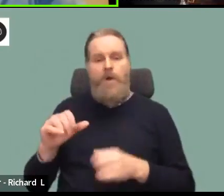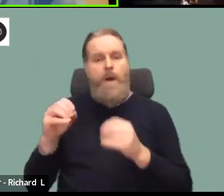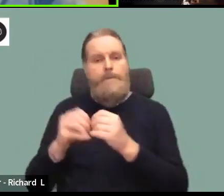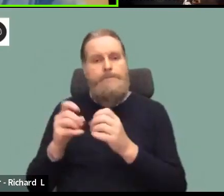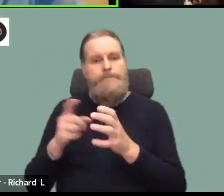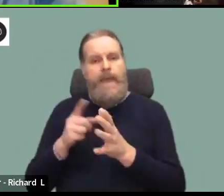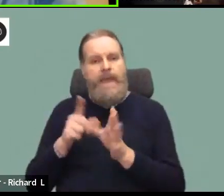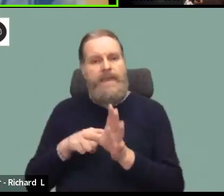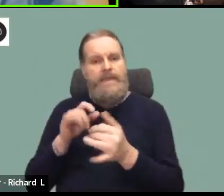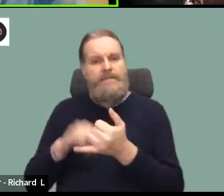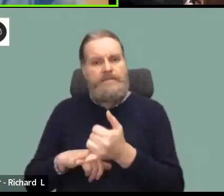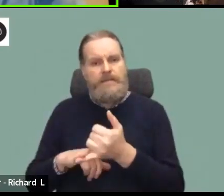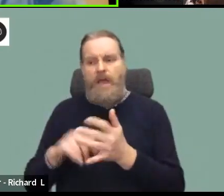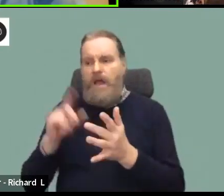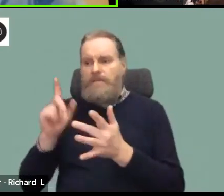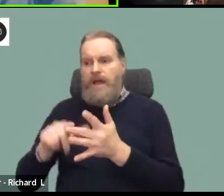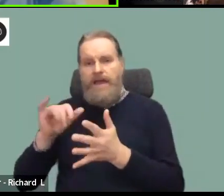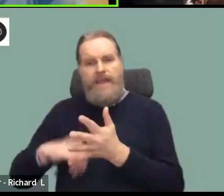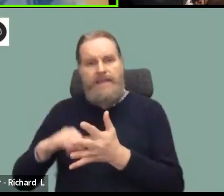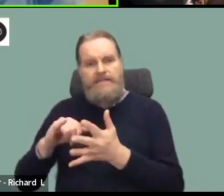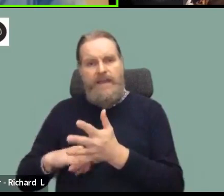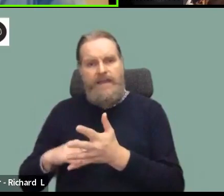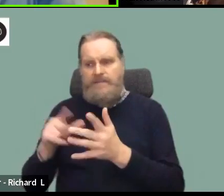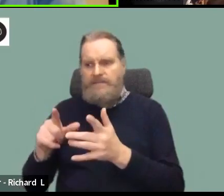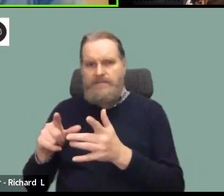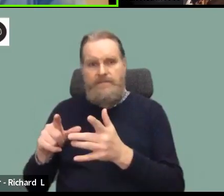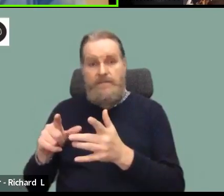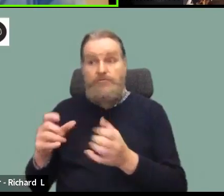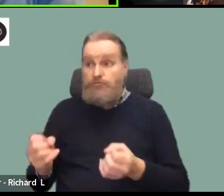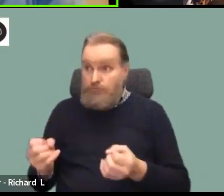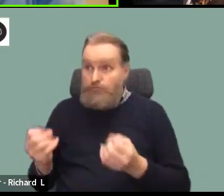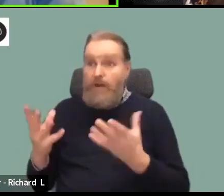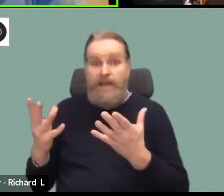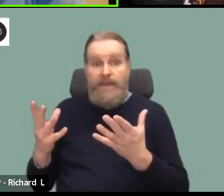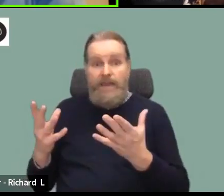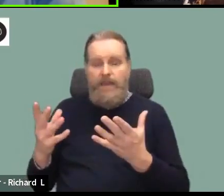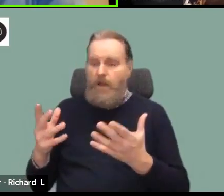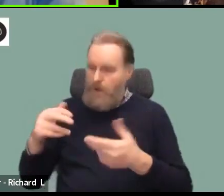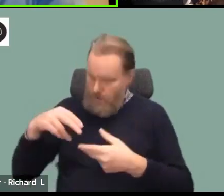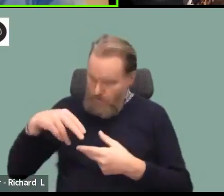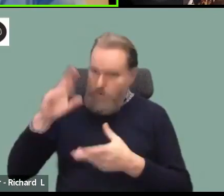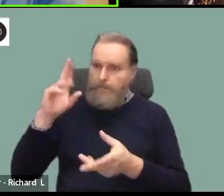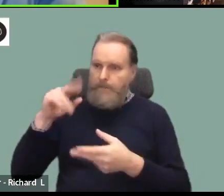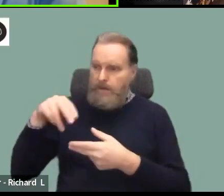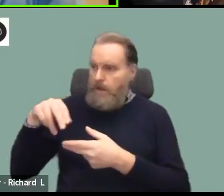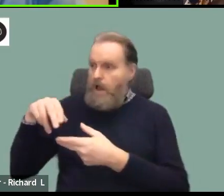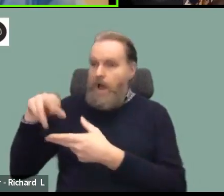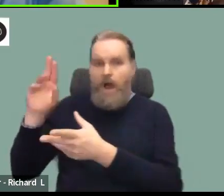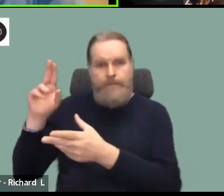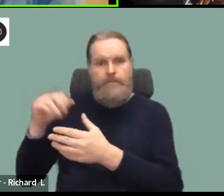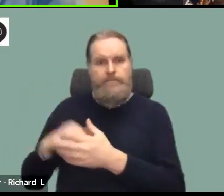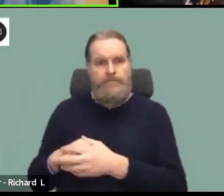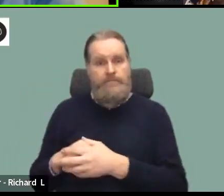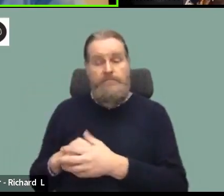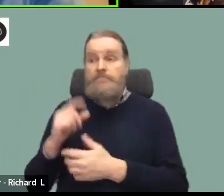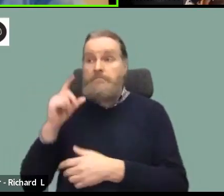Aramark and ISS. was striking for fair pay. have a ch have achieved a signal Nick have achieved a significant in have achieved a significant increase in pay, potentially up